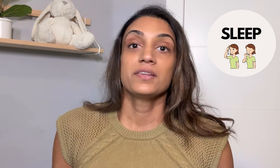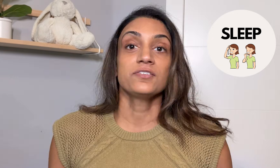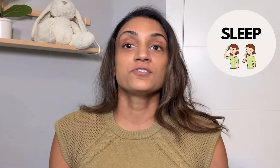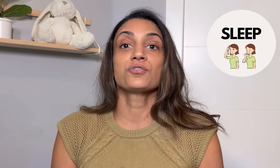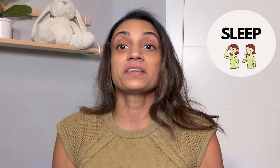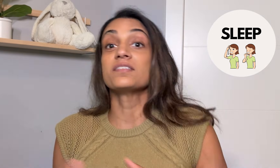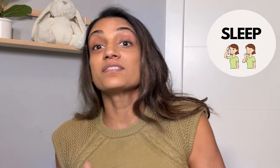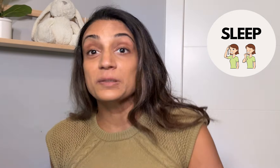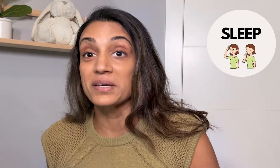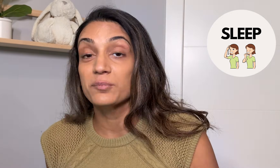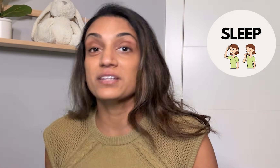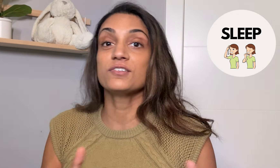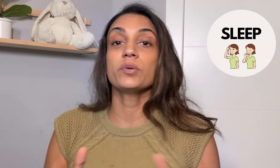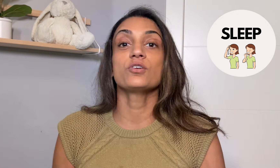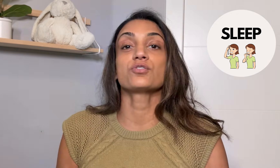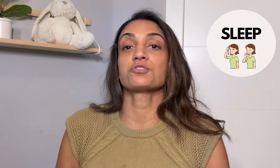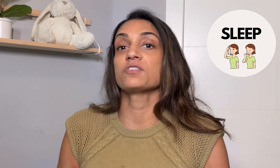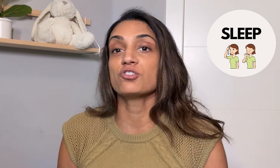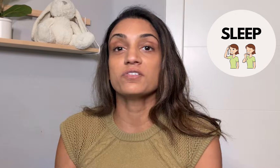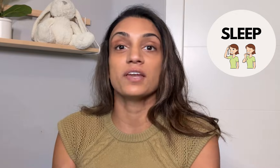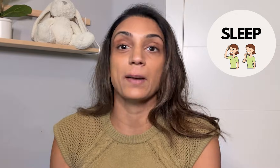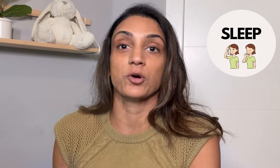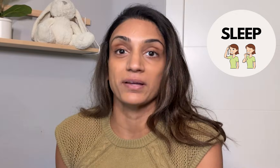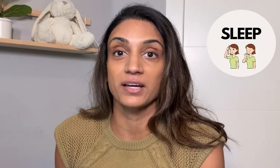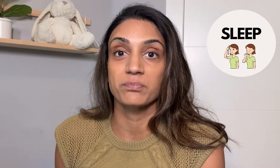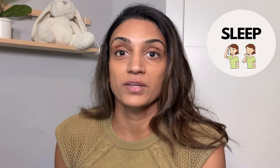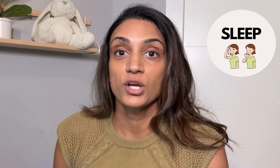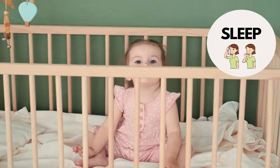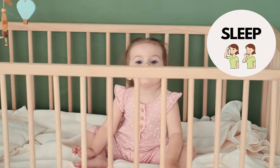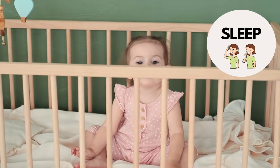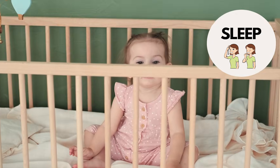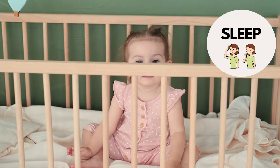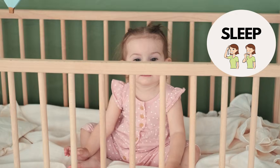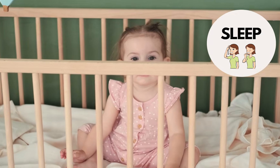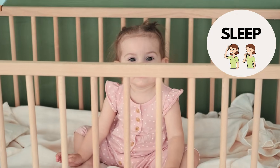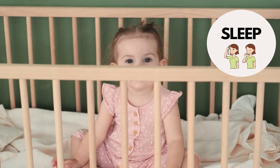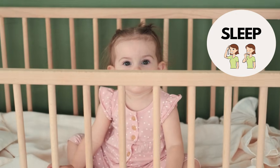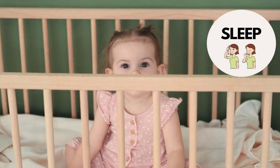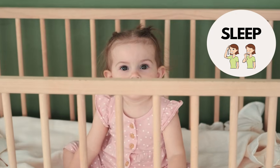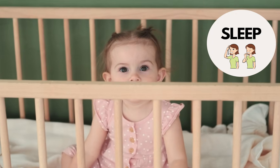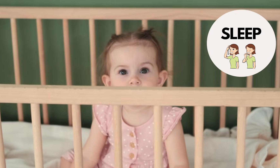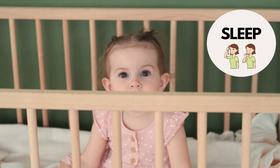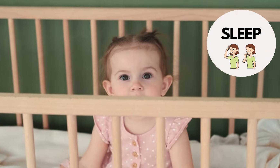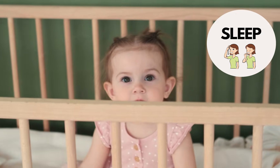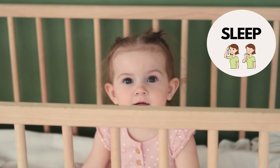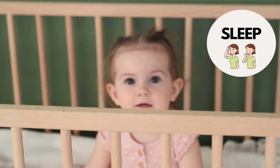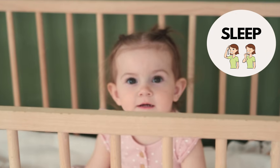This is different than sleepy, but can still be used for transitions to nap or bedtime. When to use it before nap or bedtime sign.